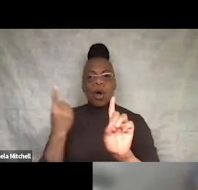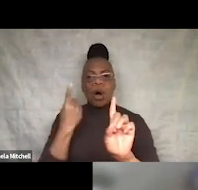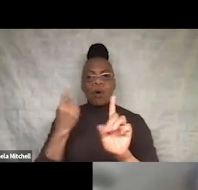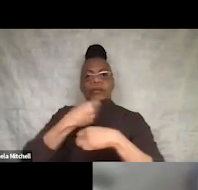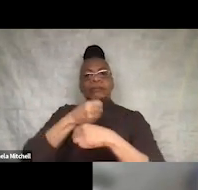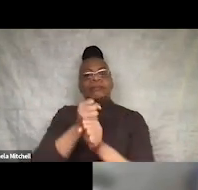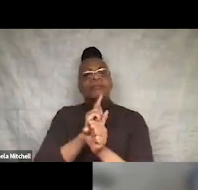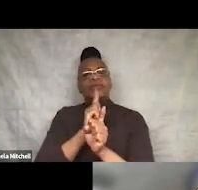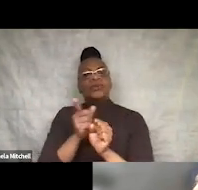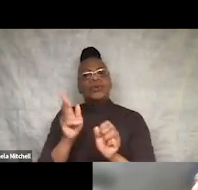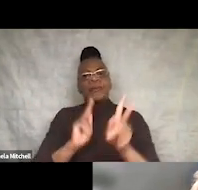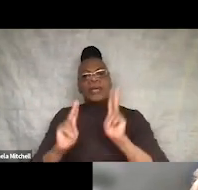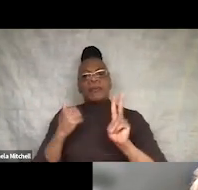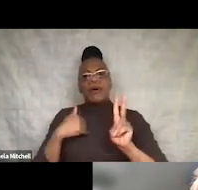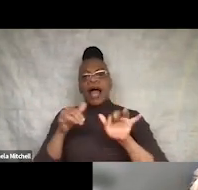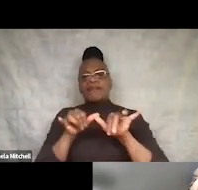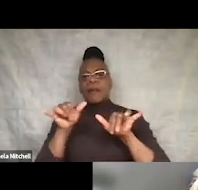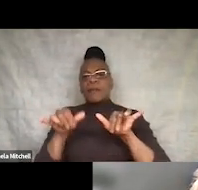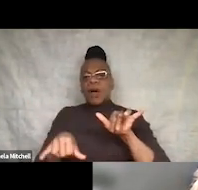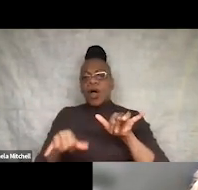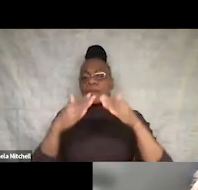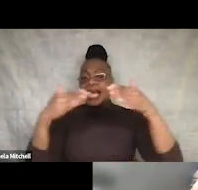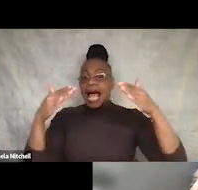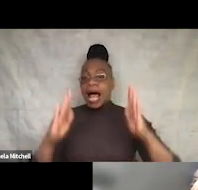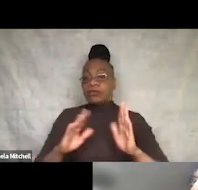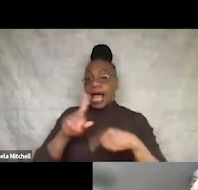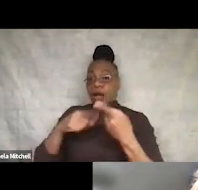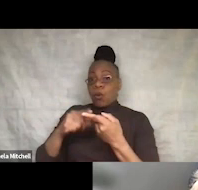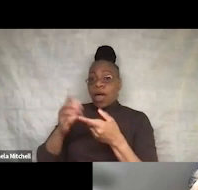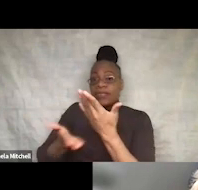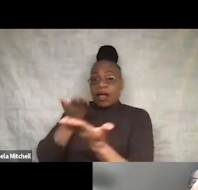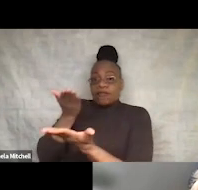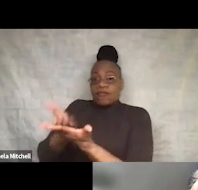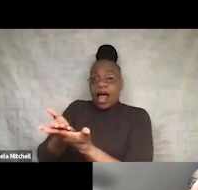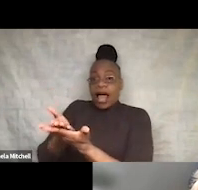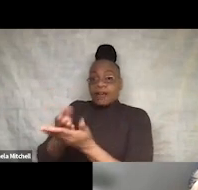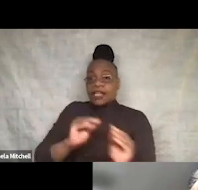and even when individuals move into permanent housing, making sure that supports